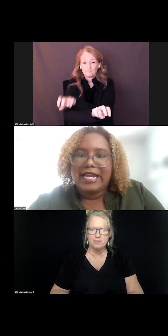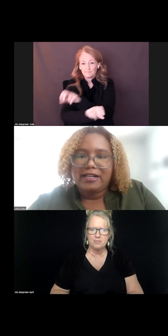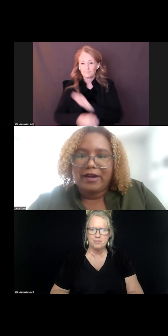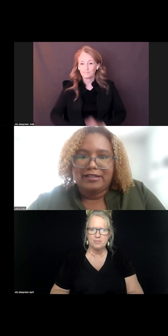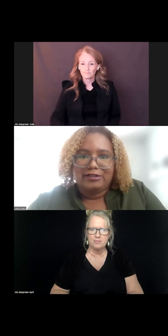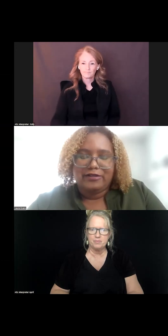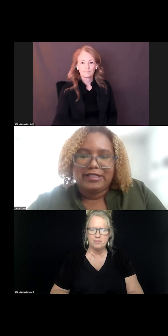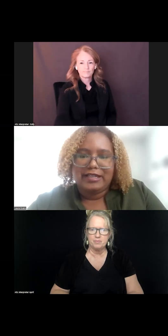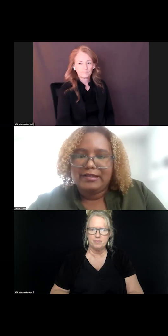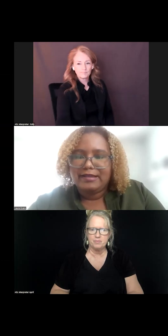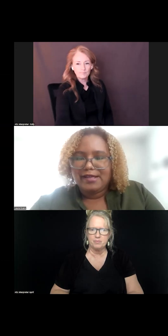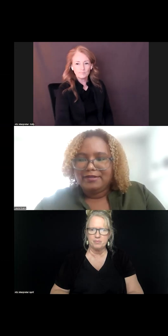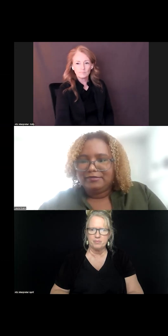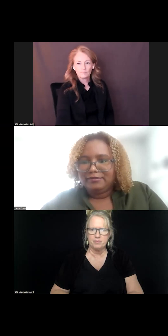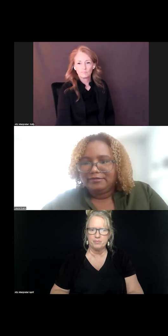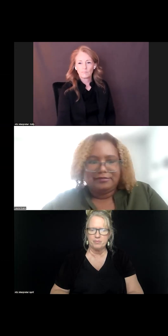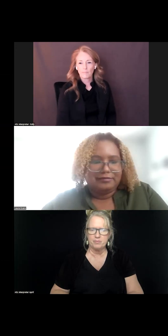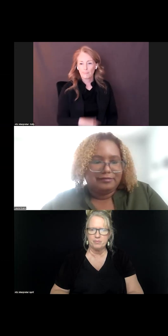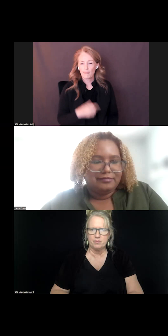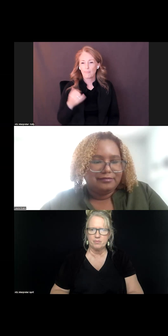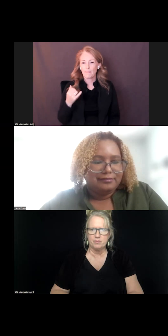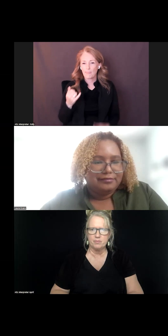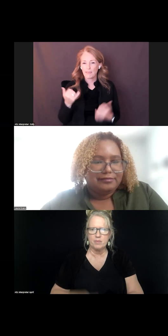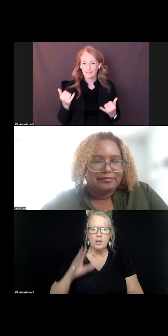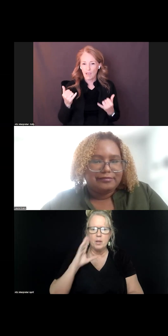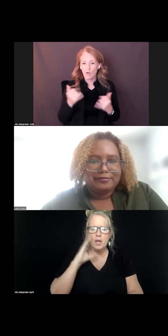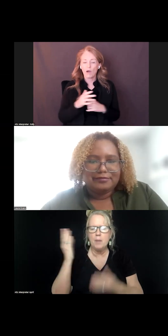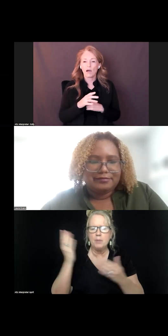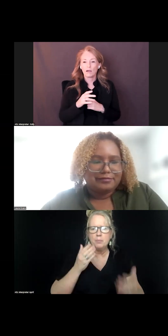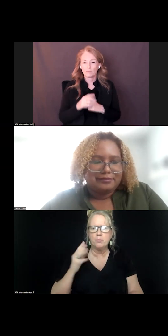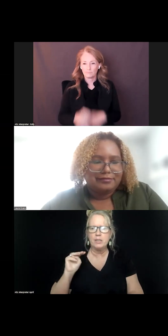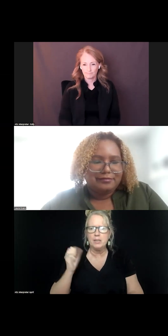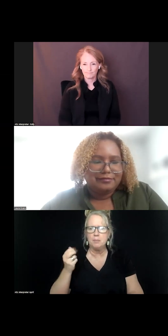STATE CRISIS SERVICES. GREAT. THANK YOU SO MUCH.